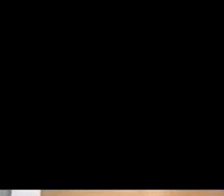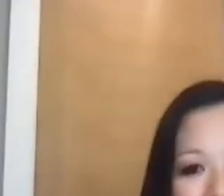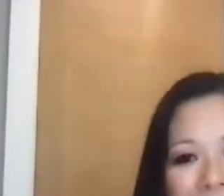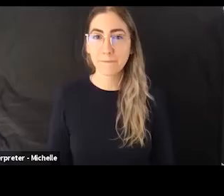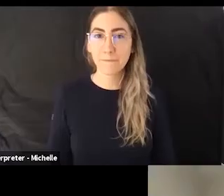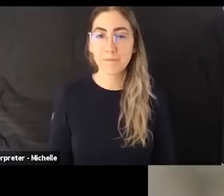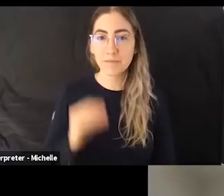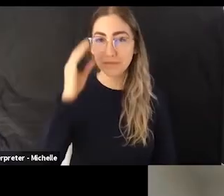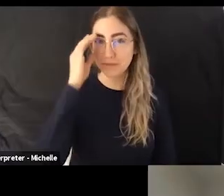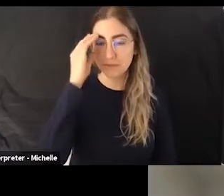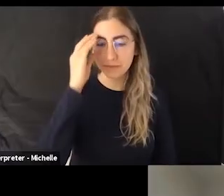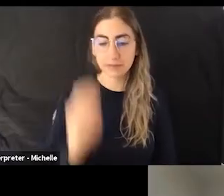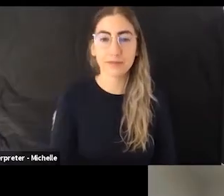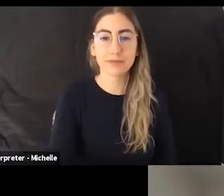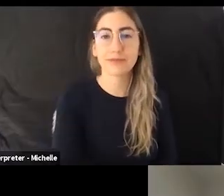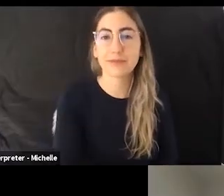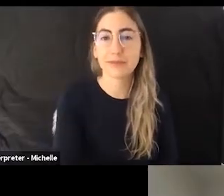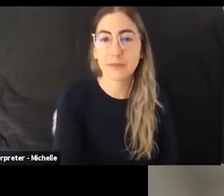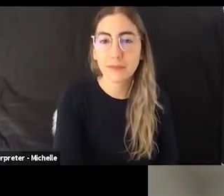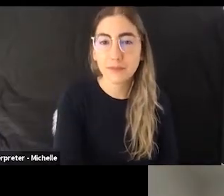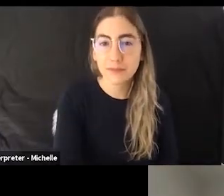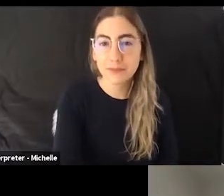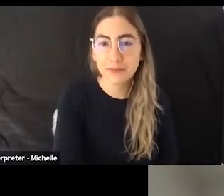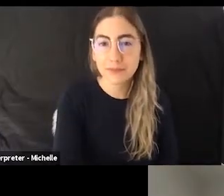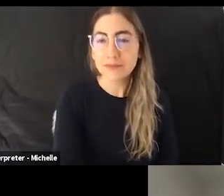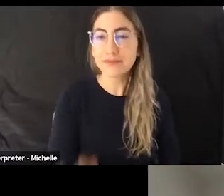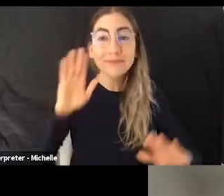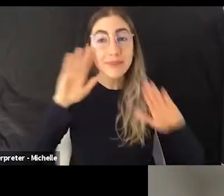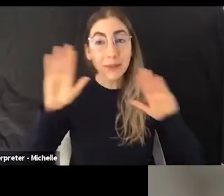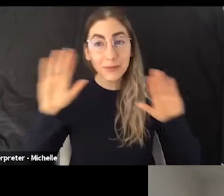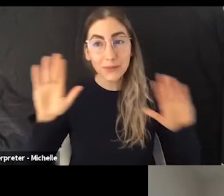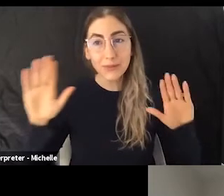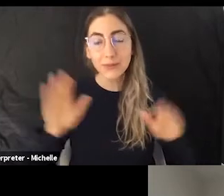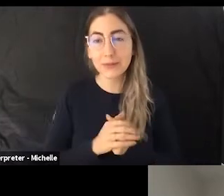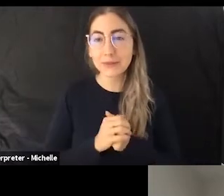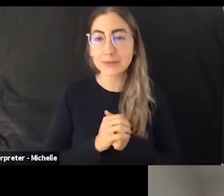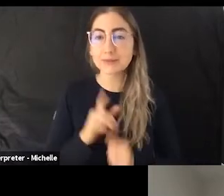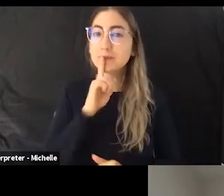HI, EVERYBODY. HI, EVERYBODY. I'M REALLY PLEASE ED TO BE HERE WITH LORIENNE AND OUR